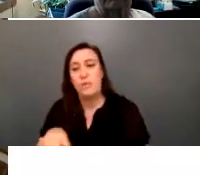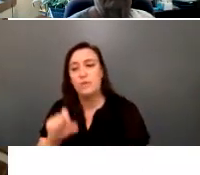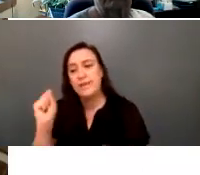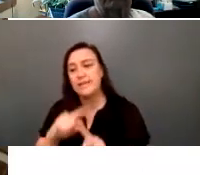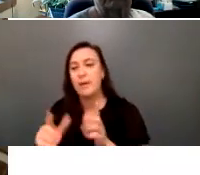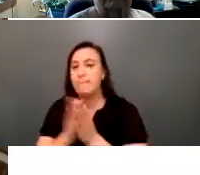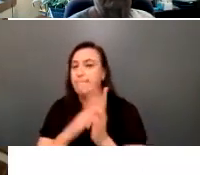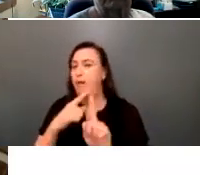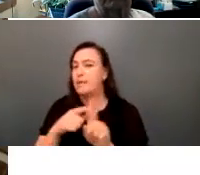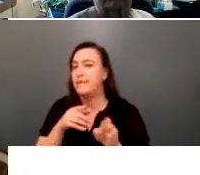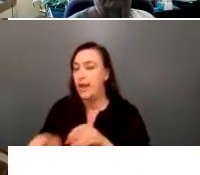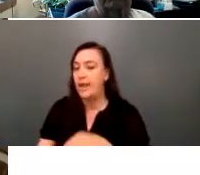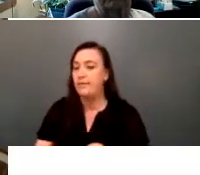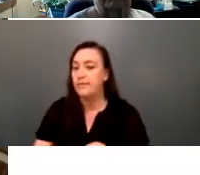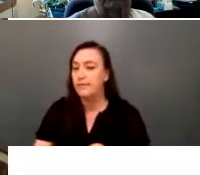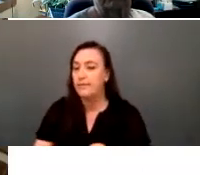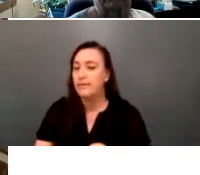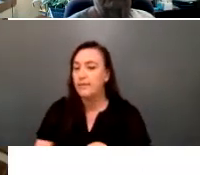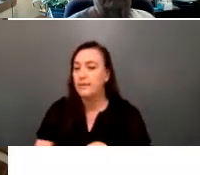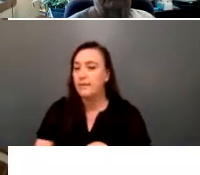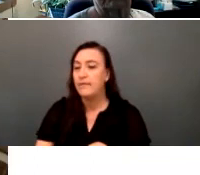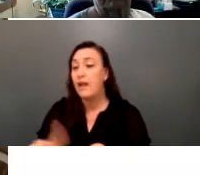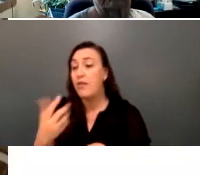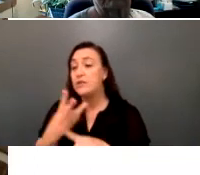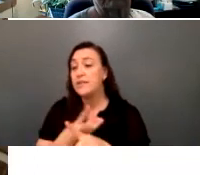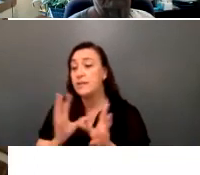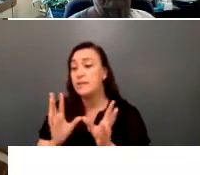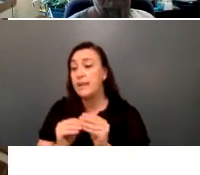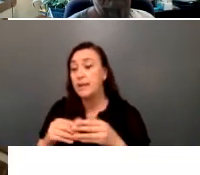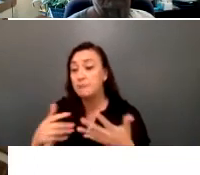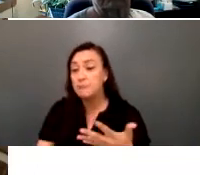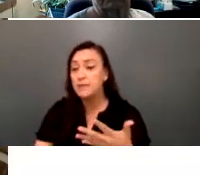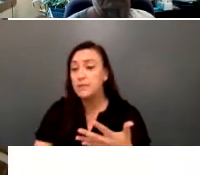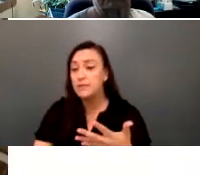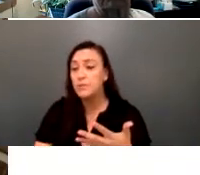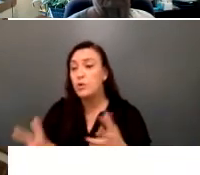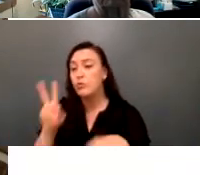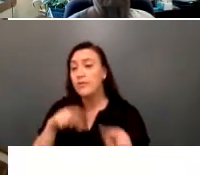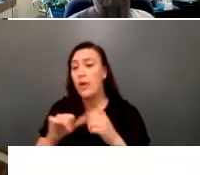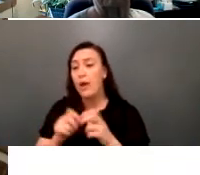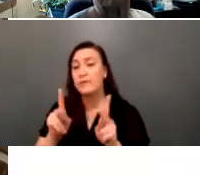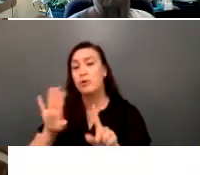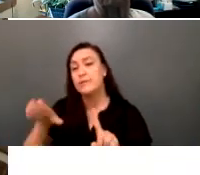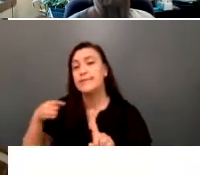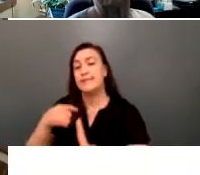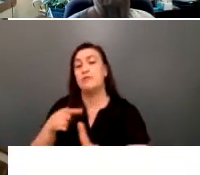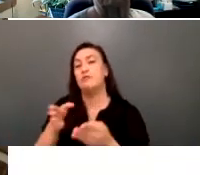we have just with the person, is to review how is a person centered services. How are you as a provider doing that,